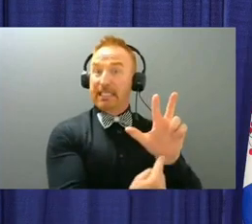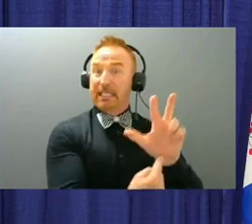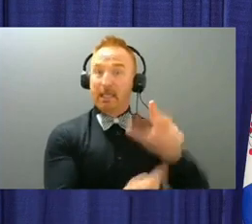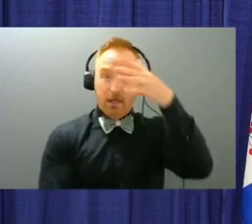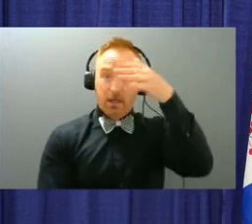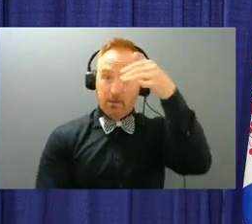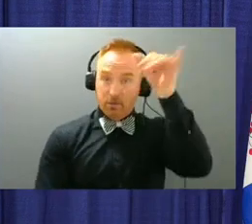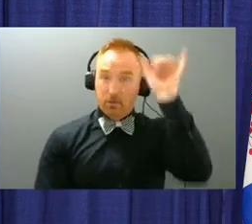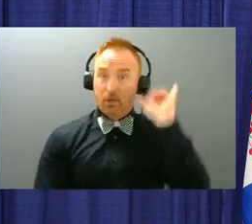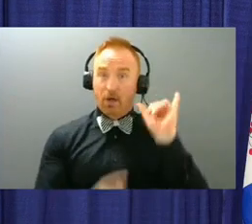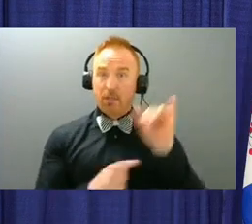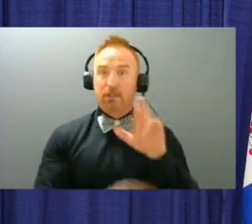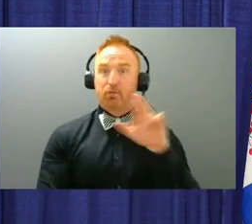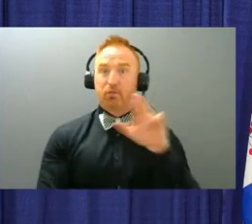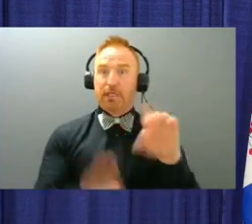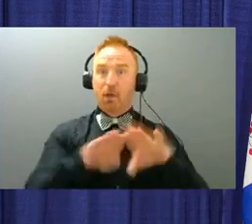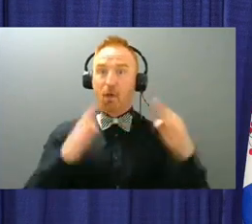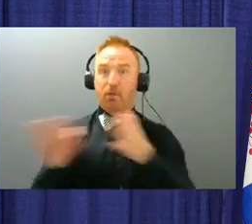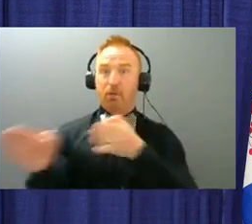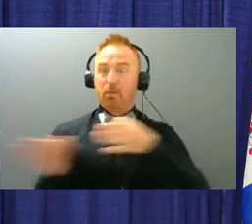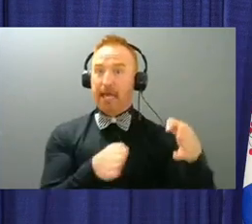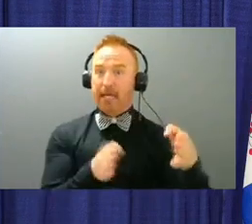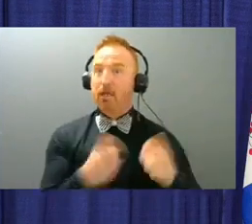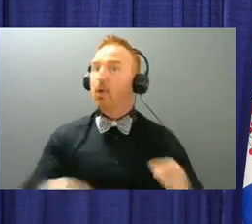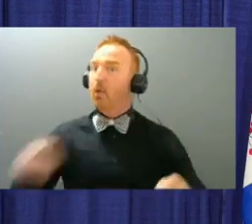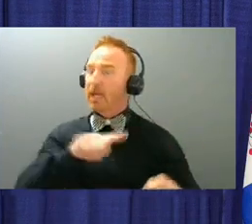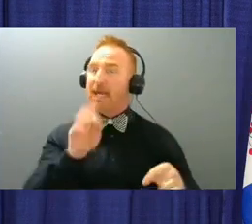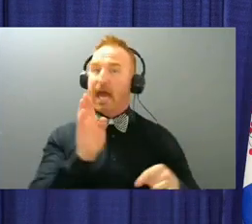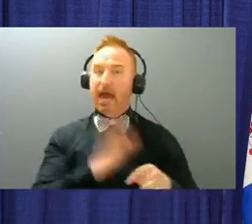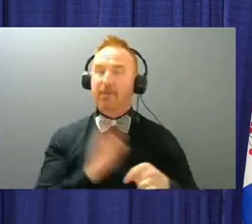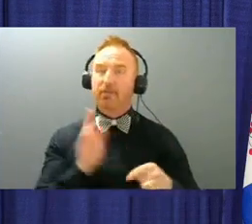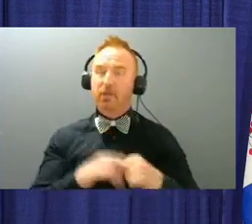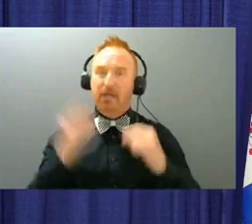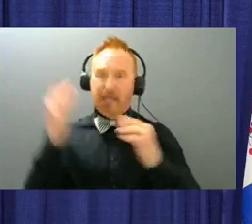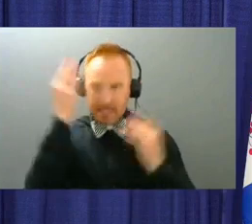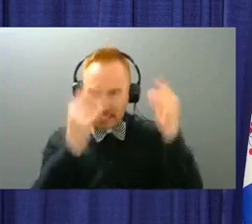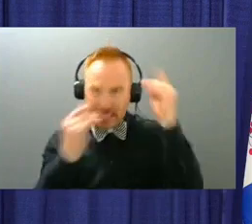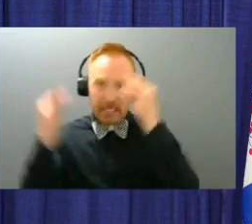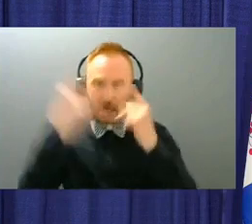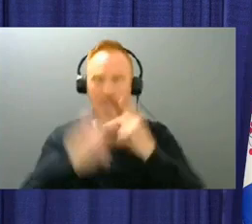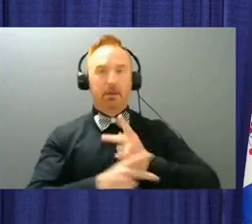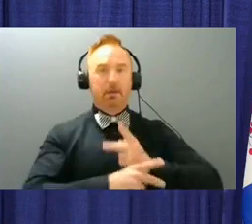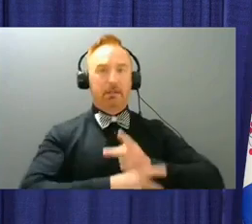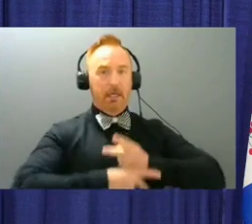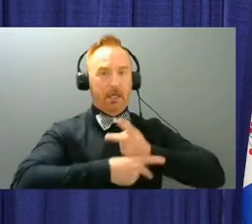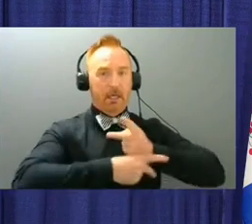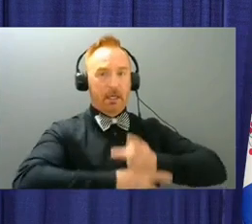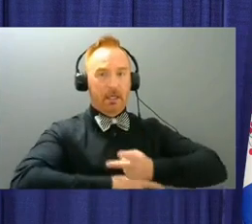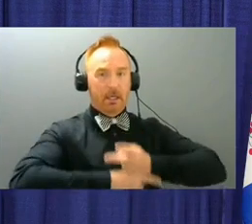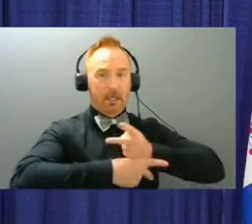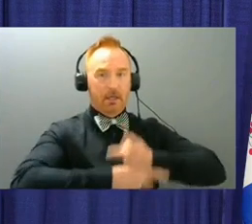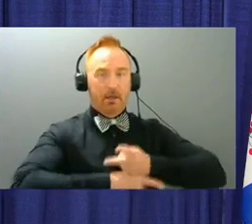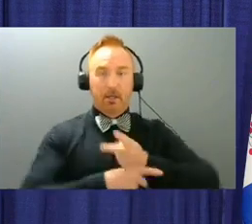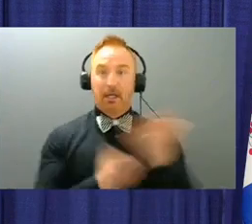Yukon area mining plan, we have to remain methodical and cautious.